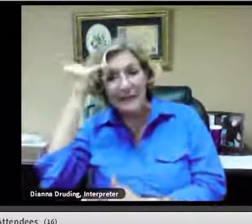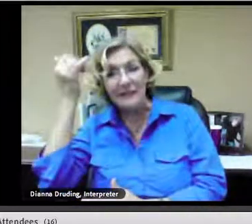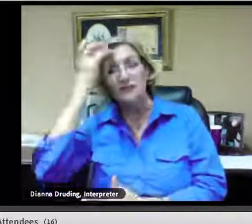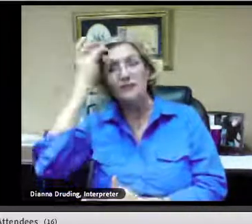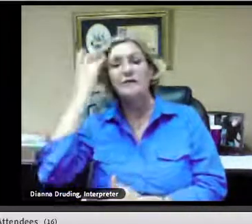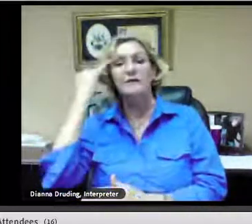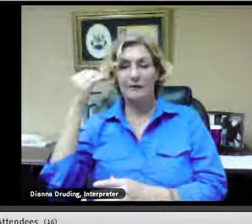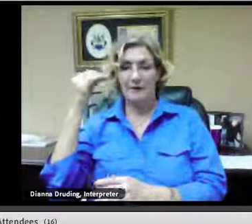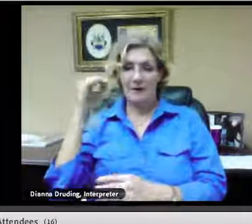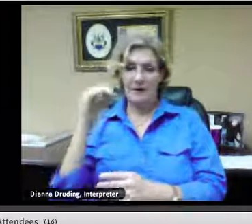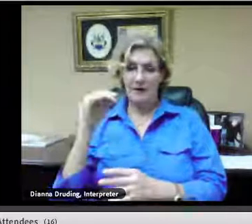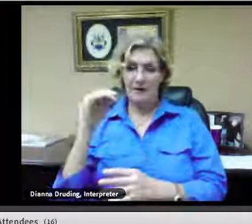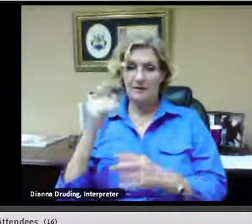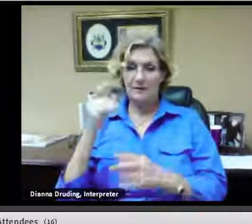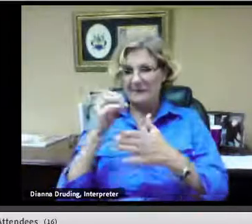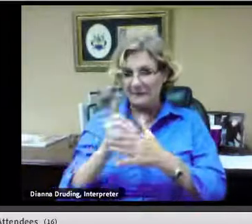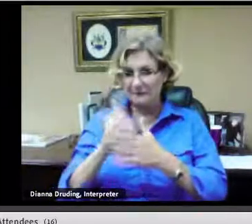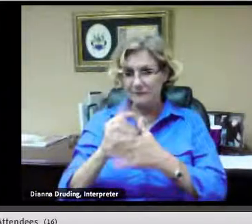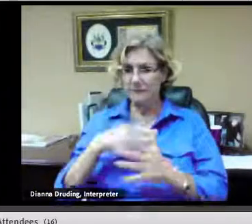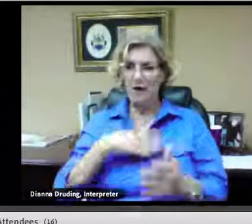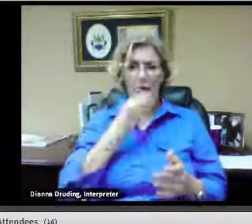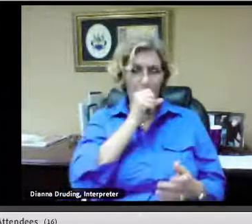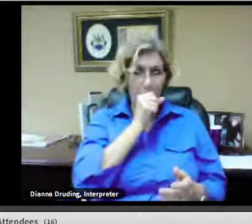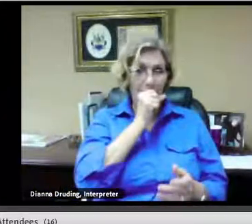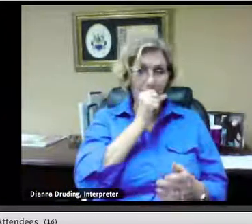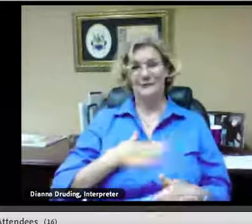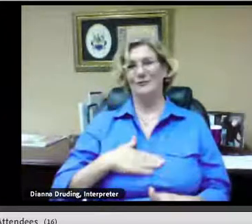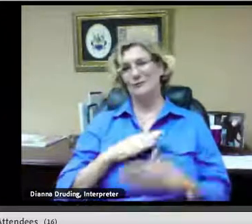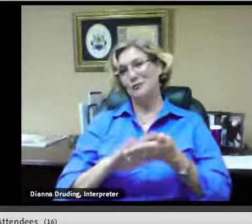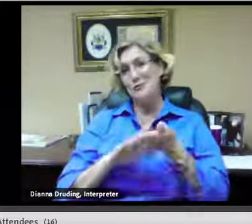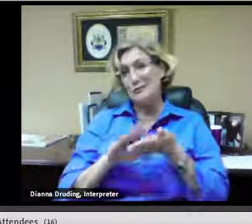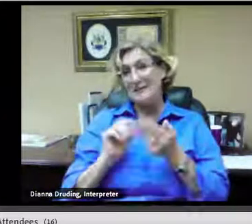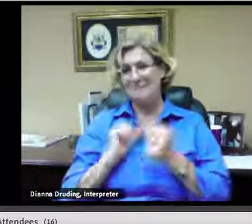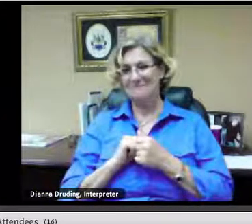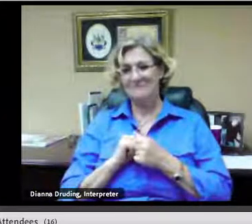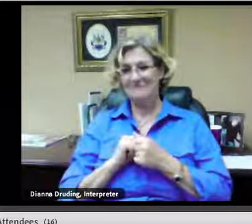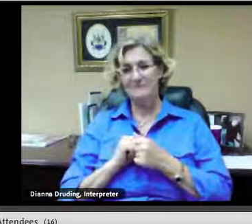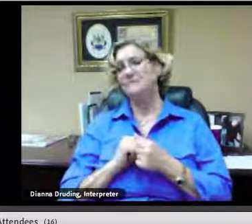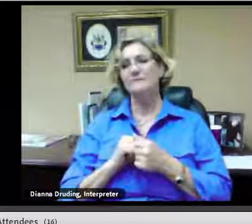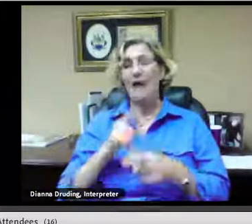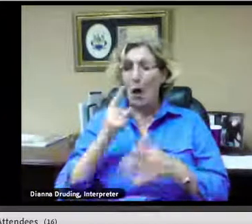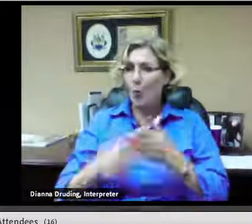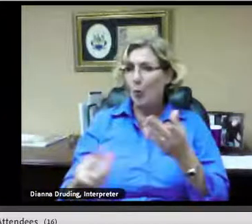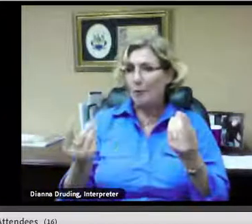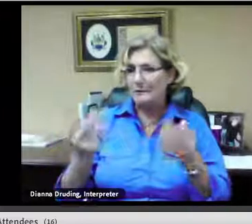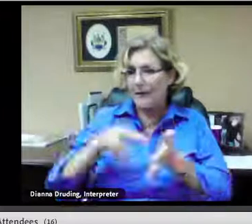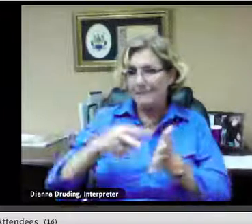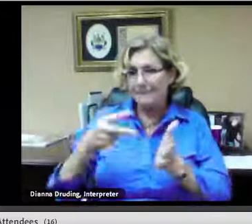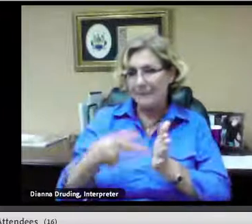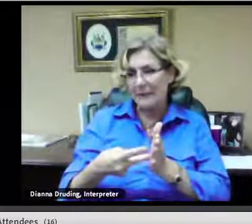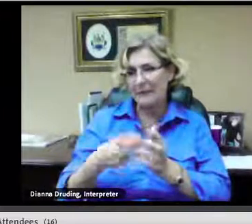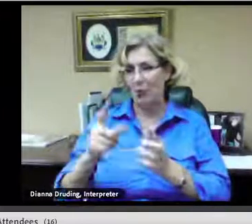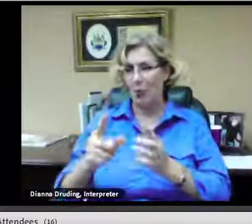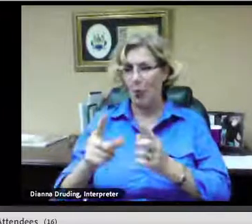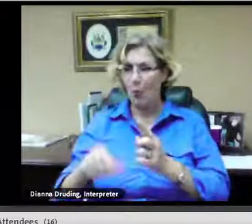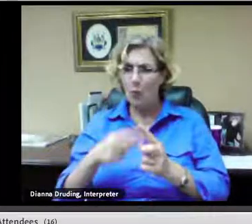[ Coughs ] Excuse me. ...you know, what does that mean when you're using big fancy words, and they don't understand?